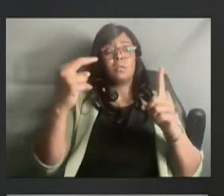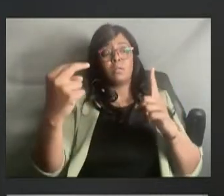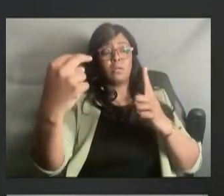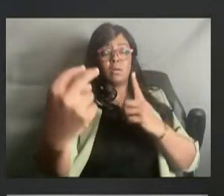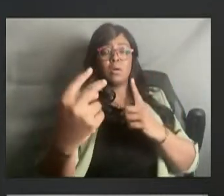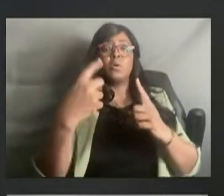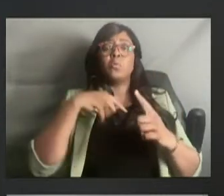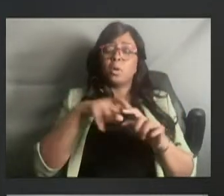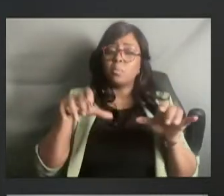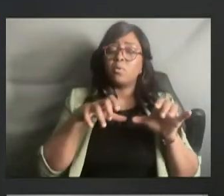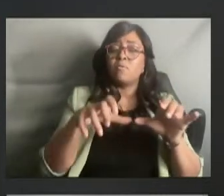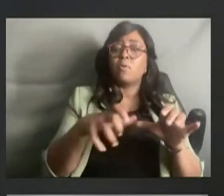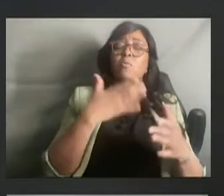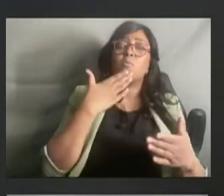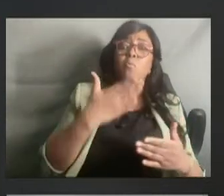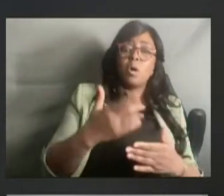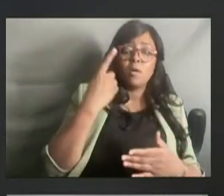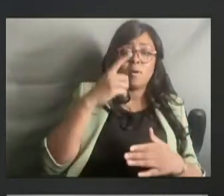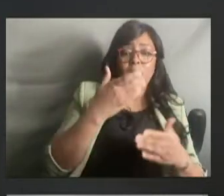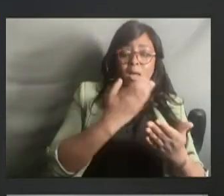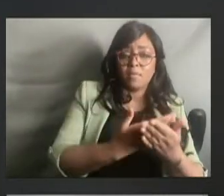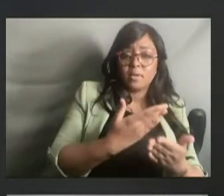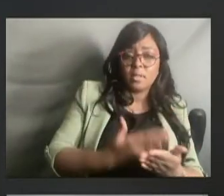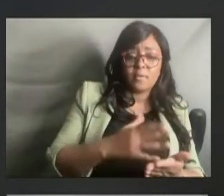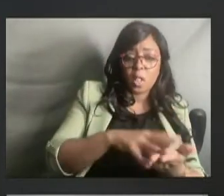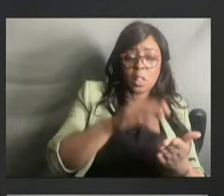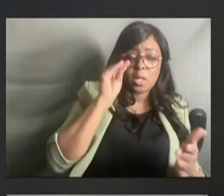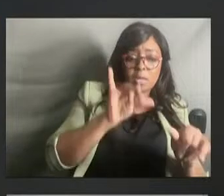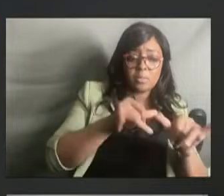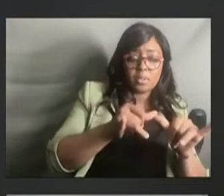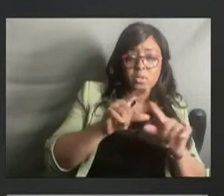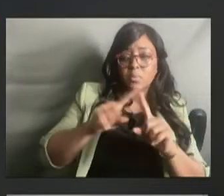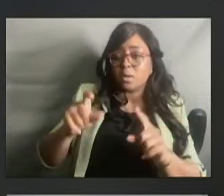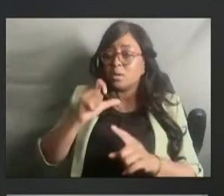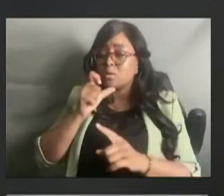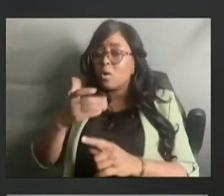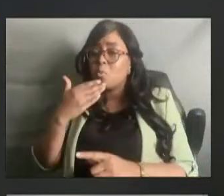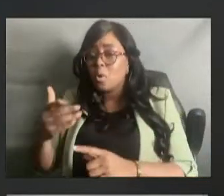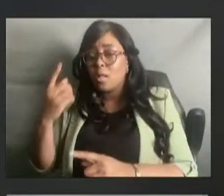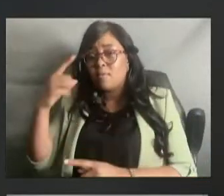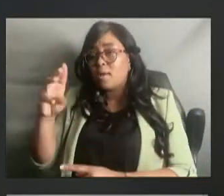at these things through multiple measures, we perform well on